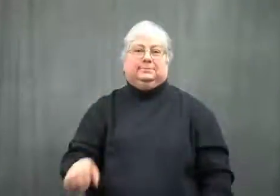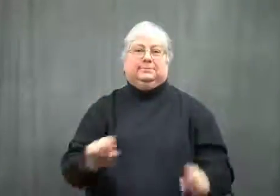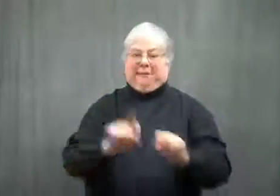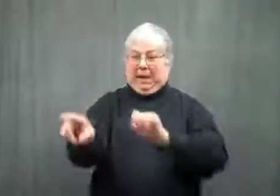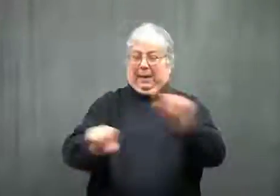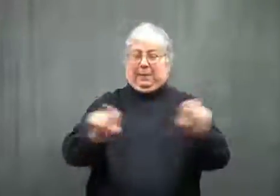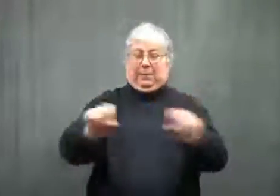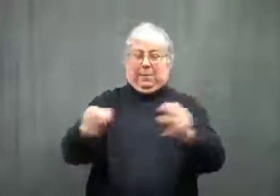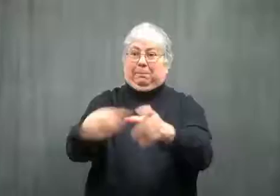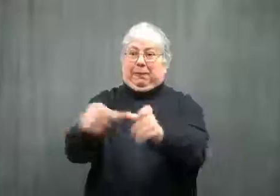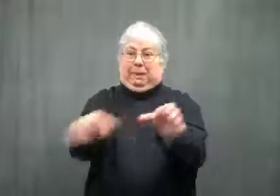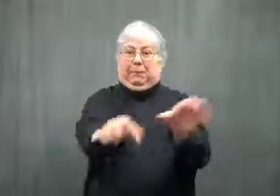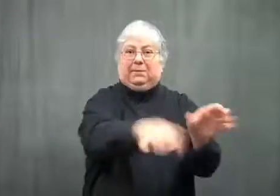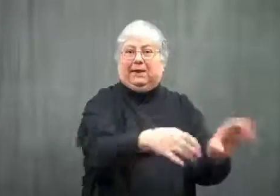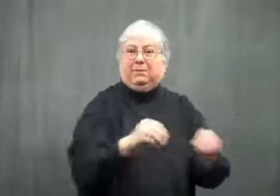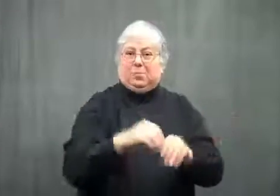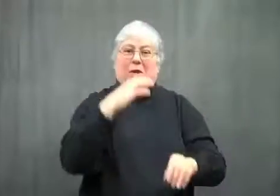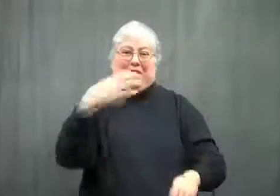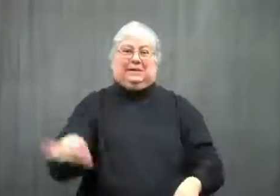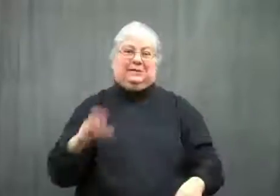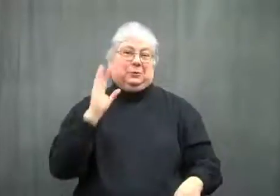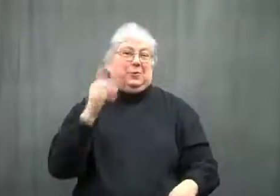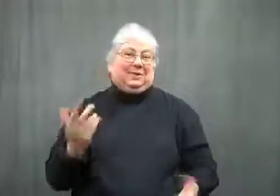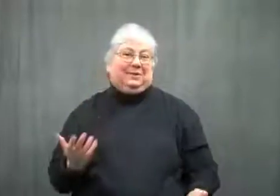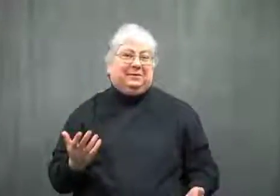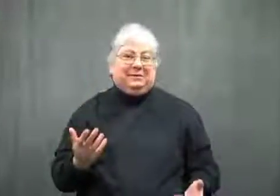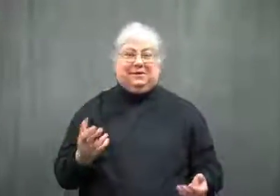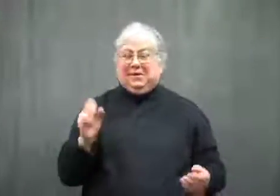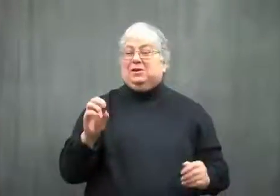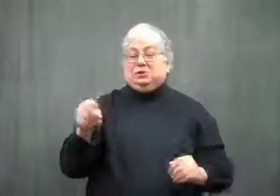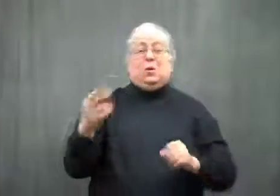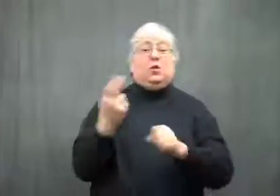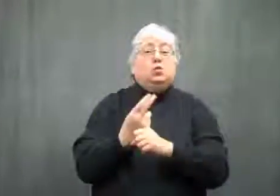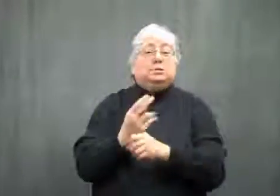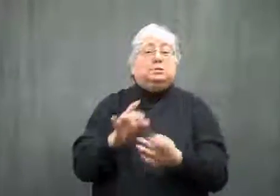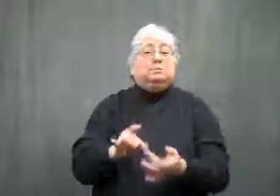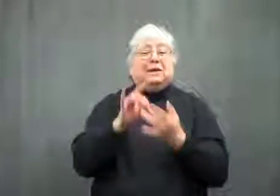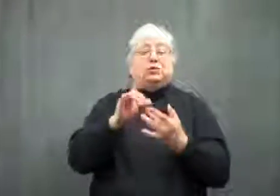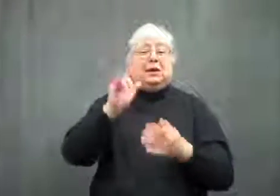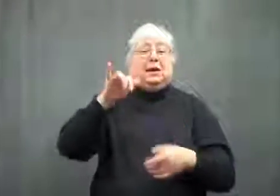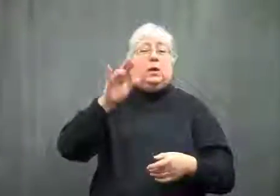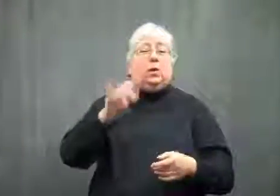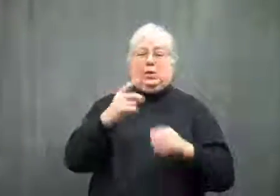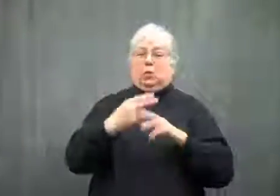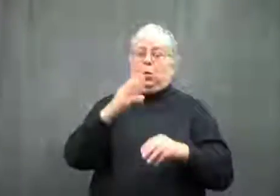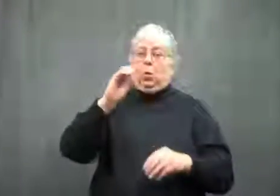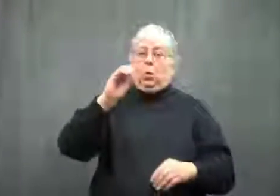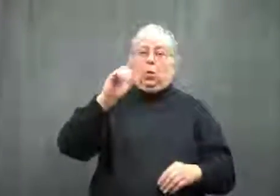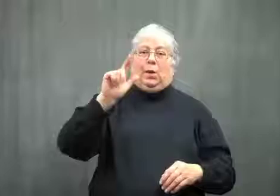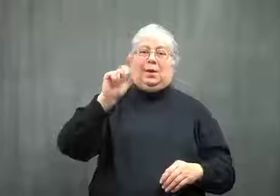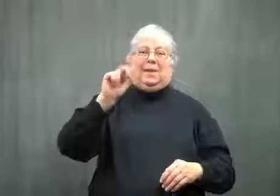All these atoms splitting generates more heat. The reactors have a liquid coolant.